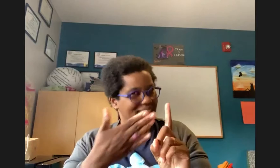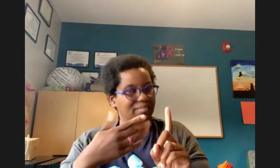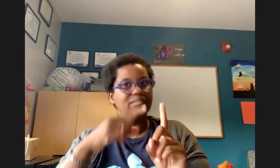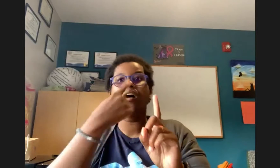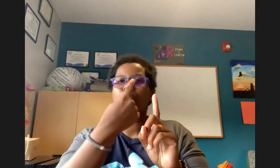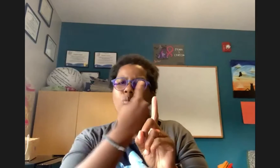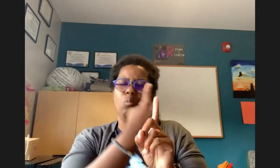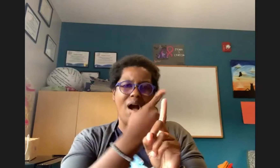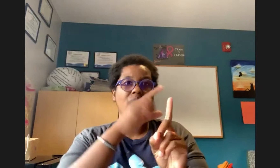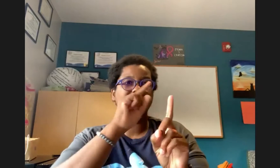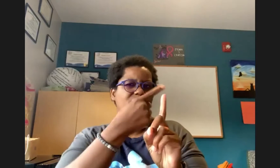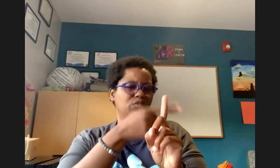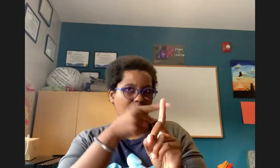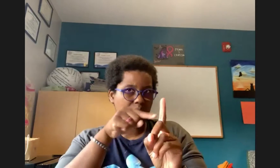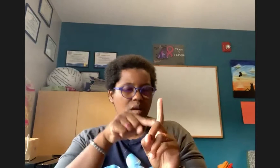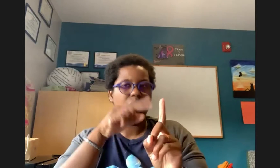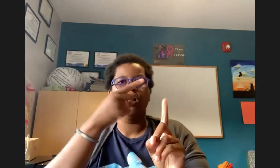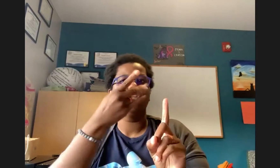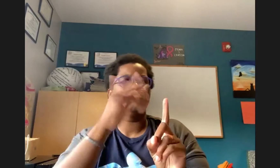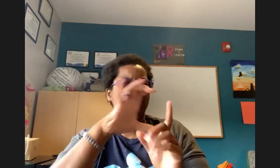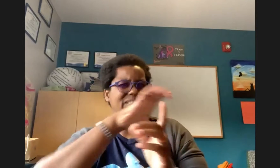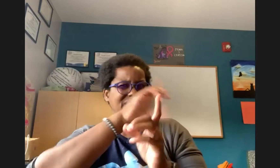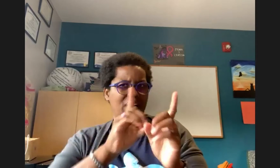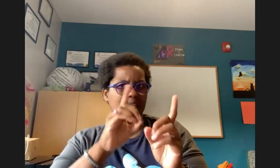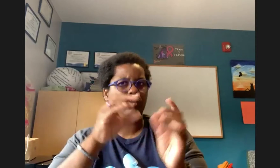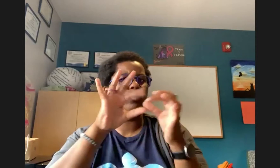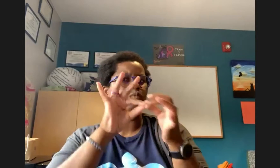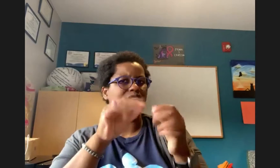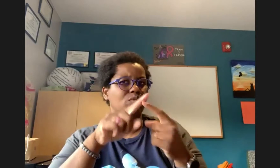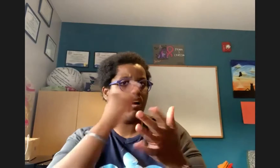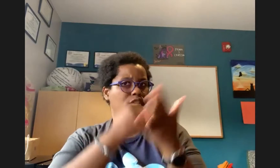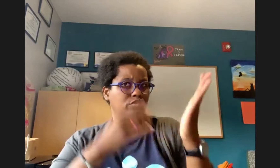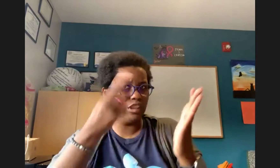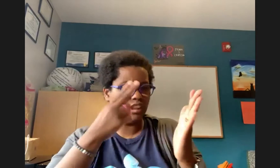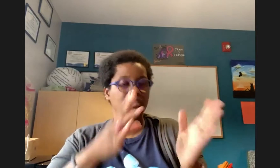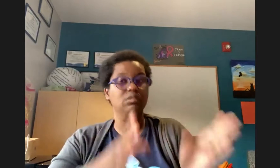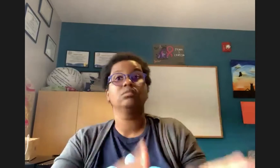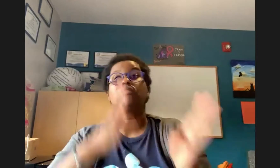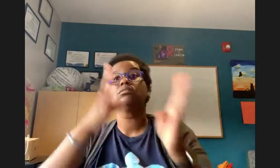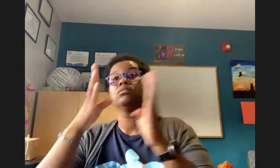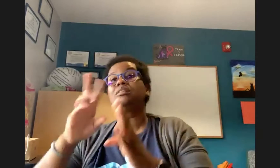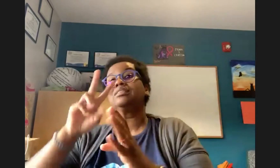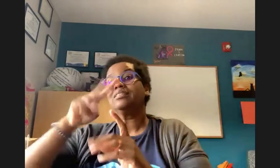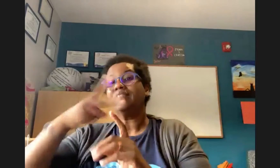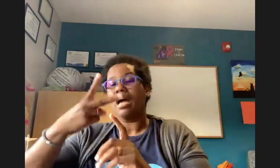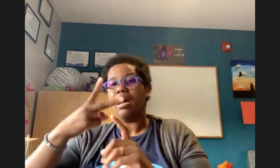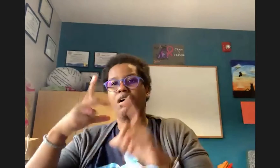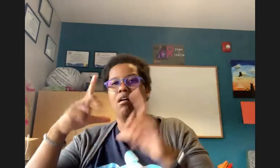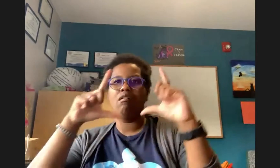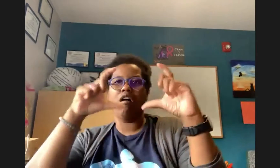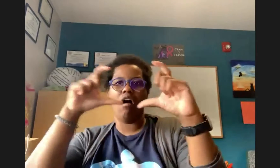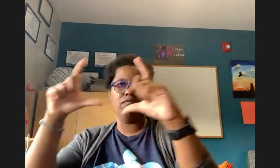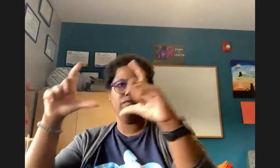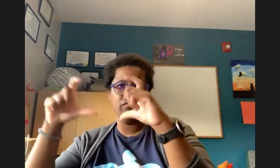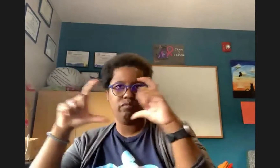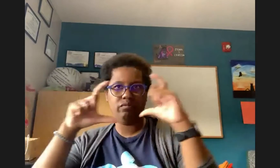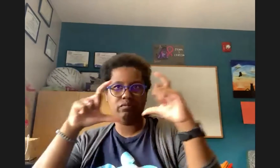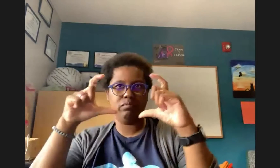One was a bachelor's of science in graphic design and art history. The other was in photography.